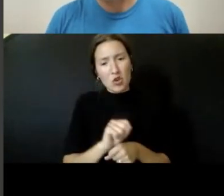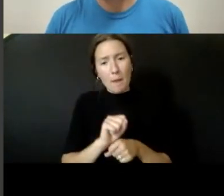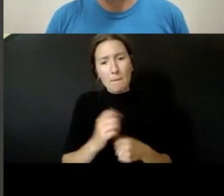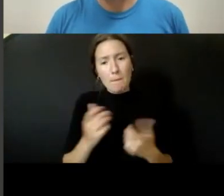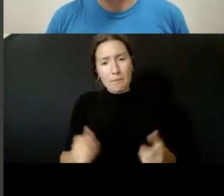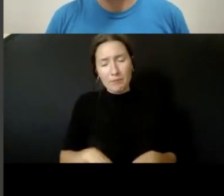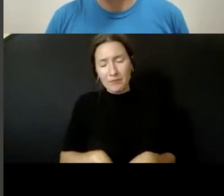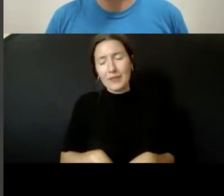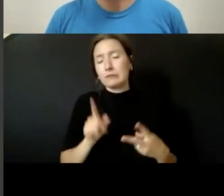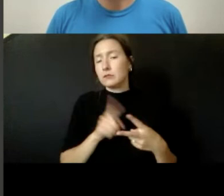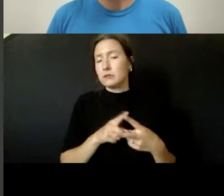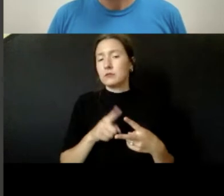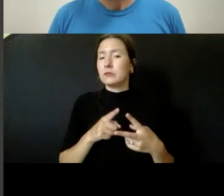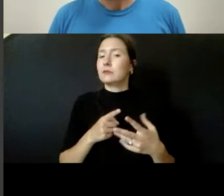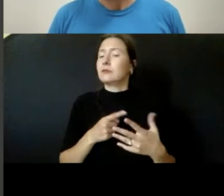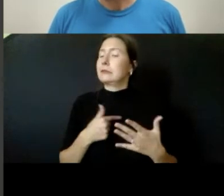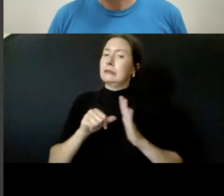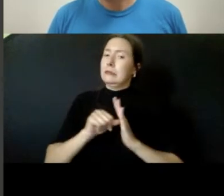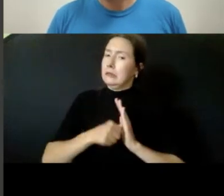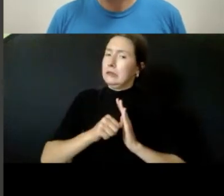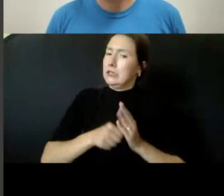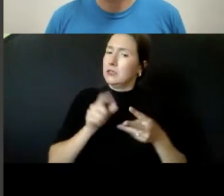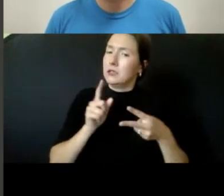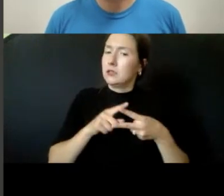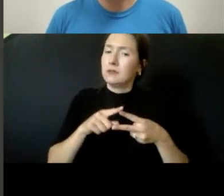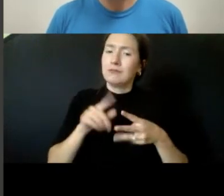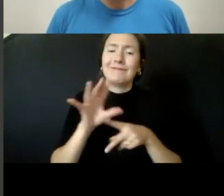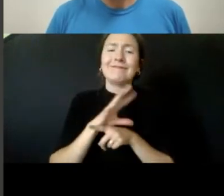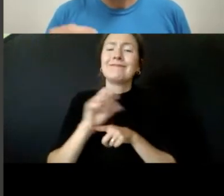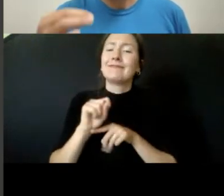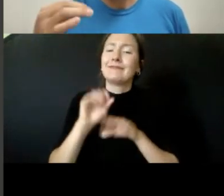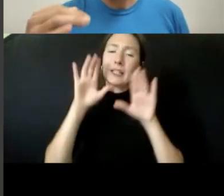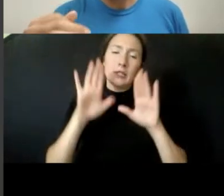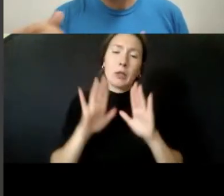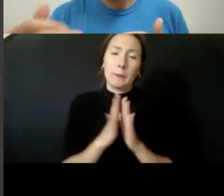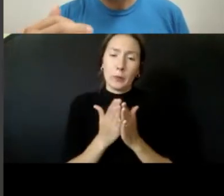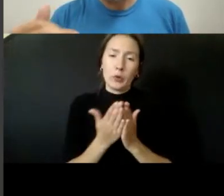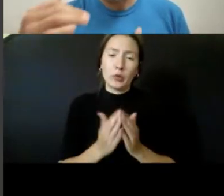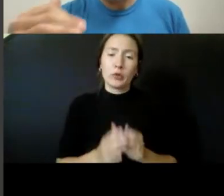like these are 10 things you can do right now is i know that you can't do everything and i know that